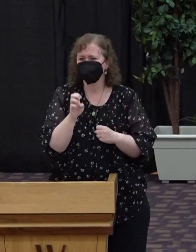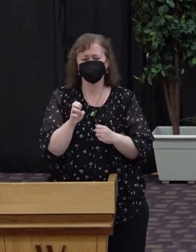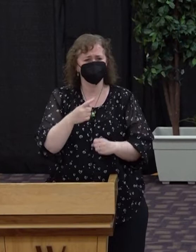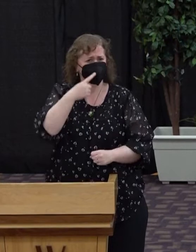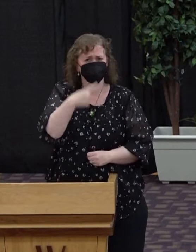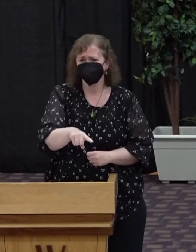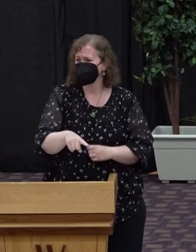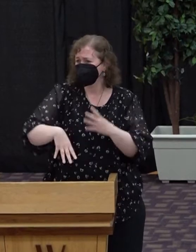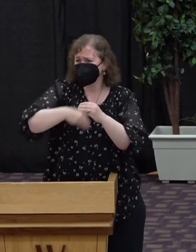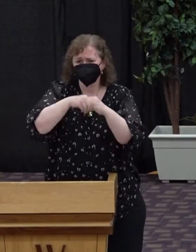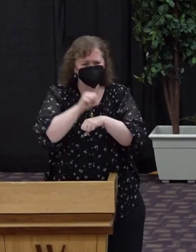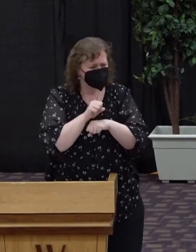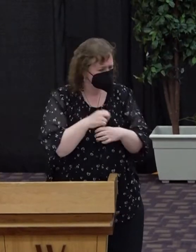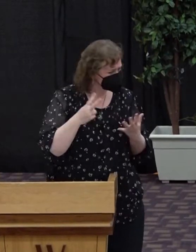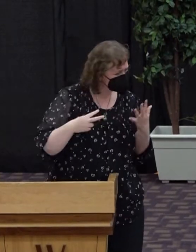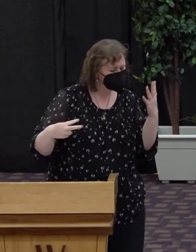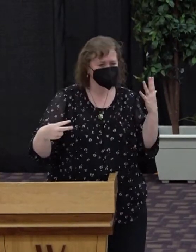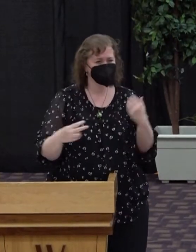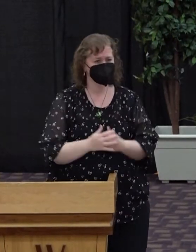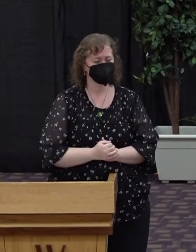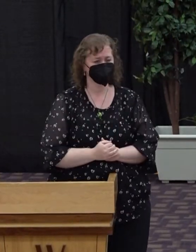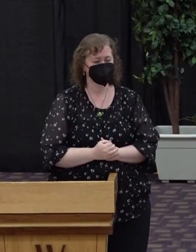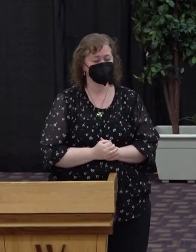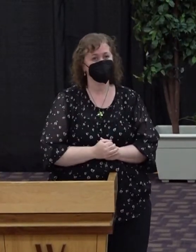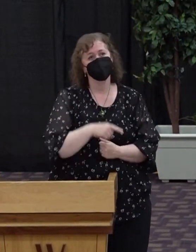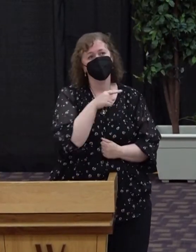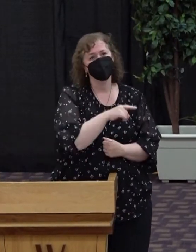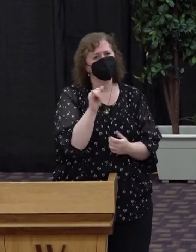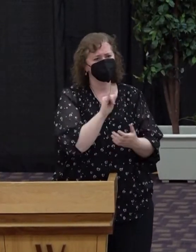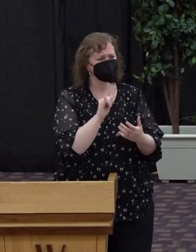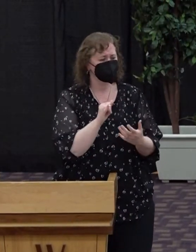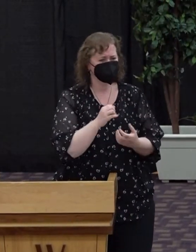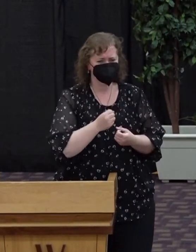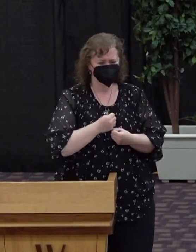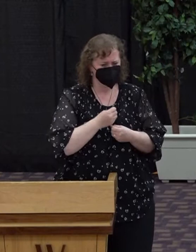They love to read. They're an avid reader. And they don't mind extra work.